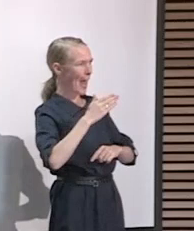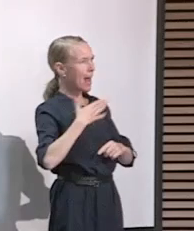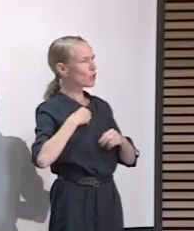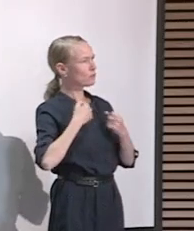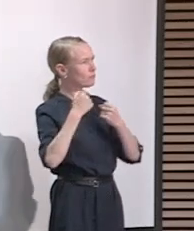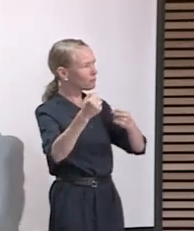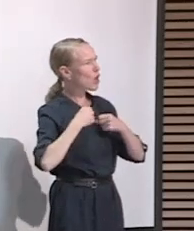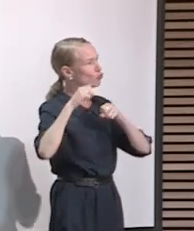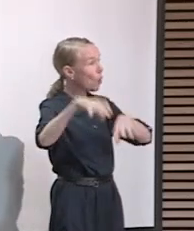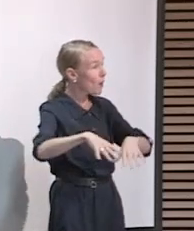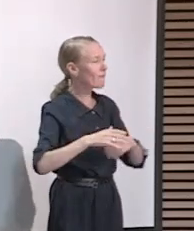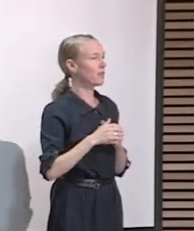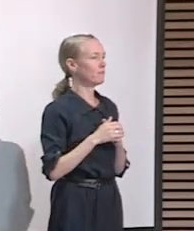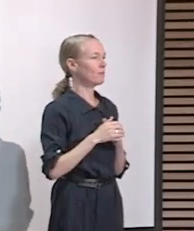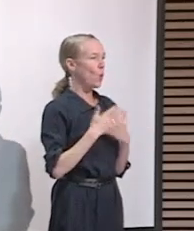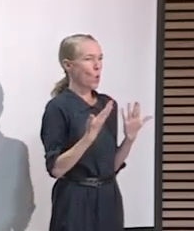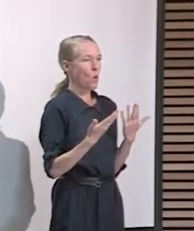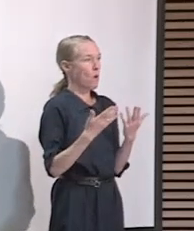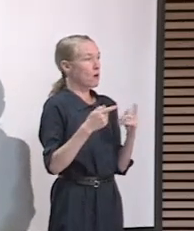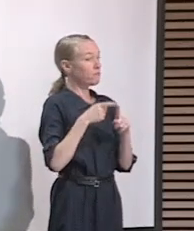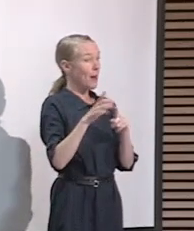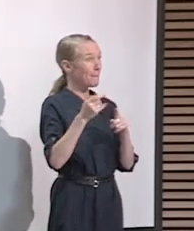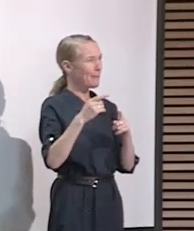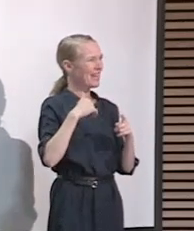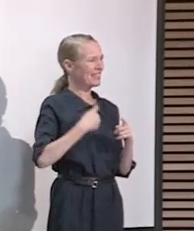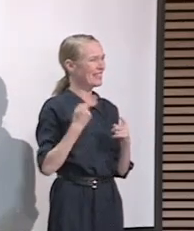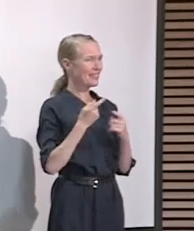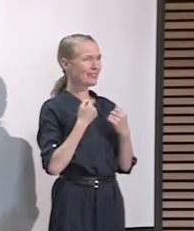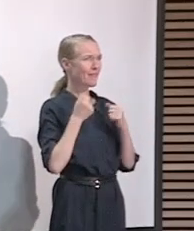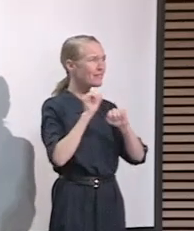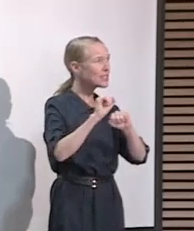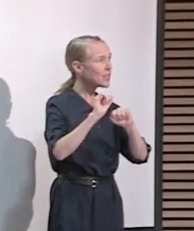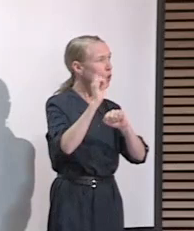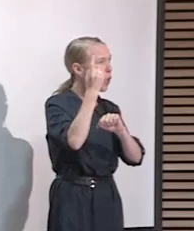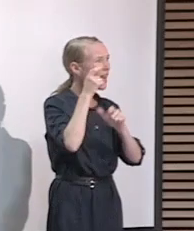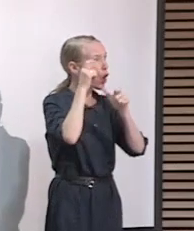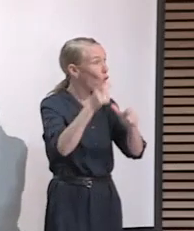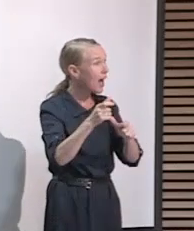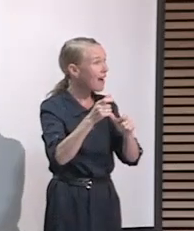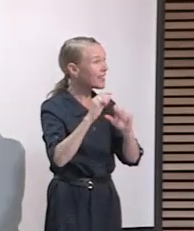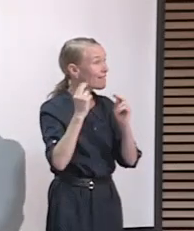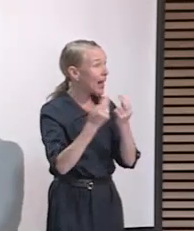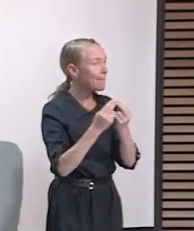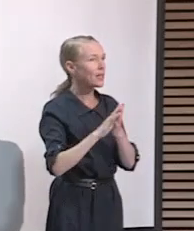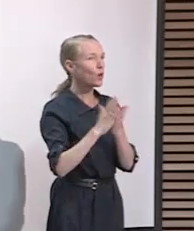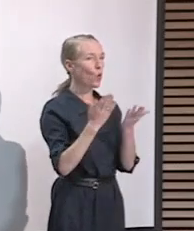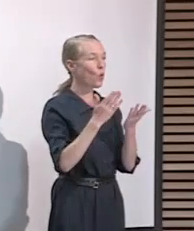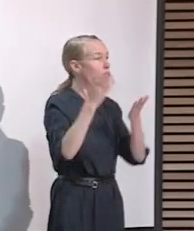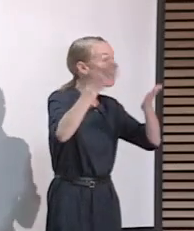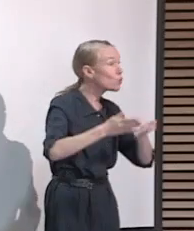go into Auckland to look after